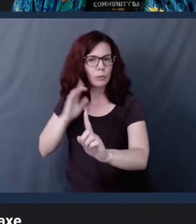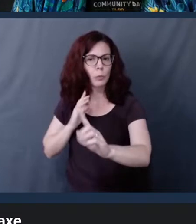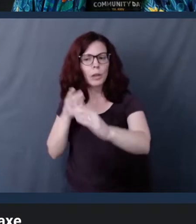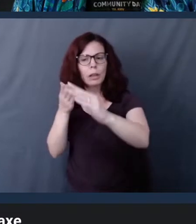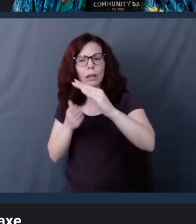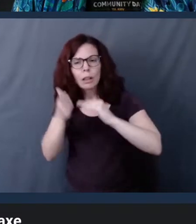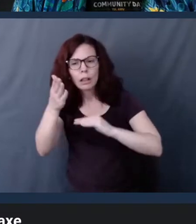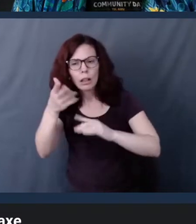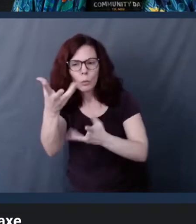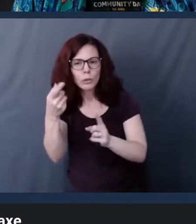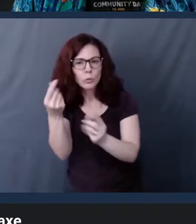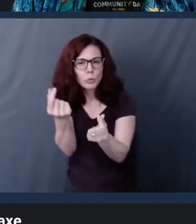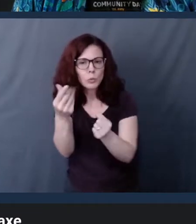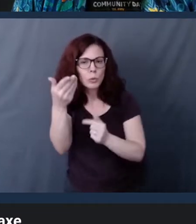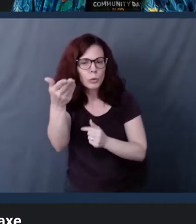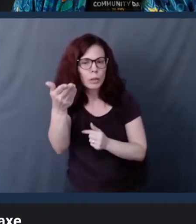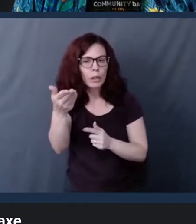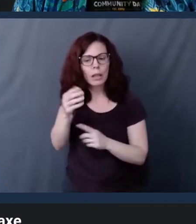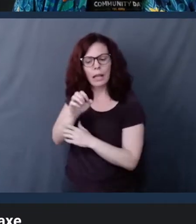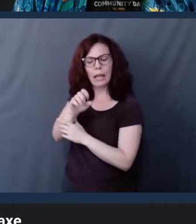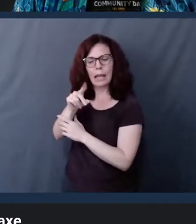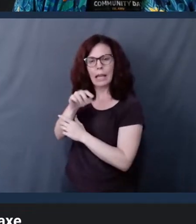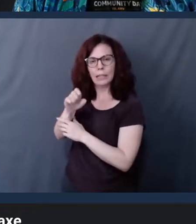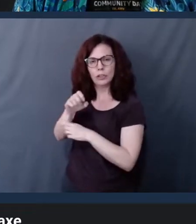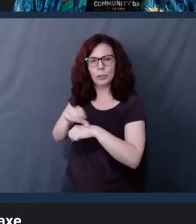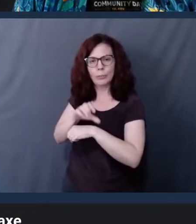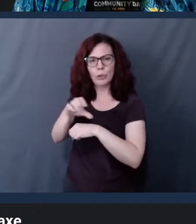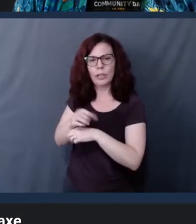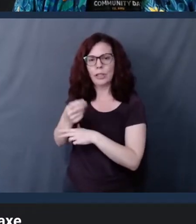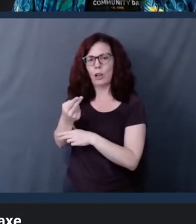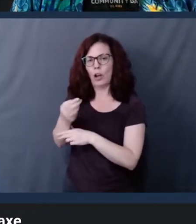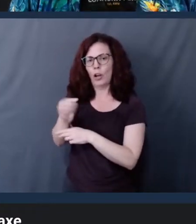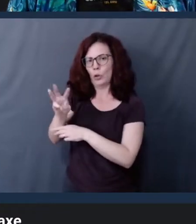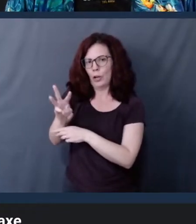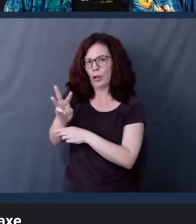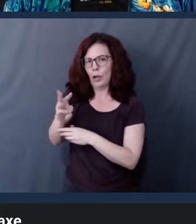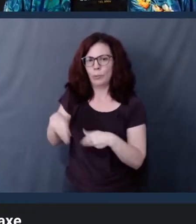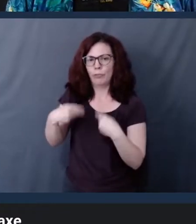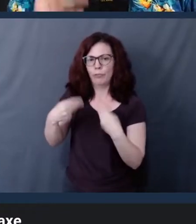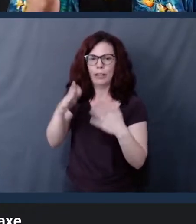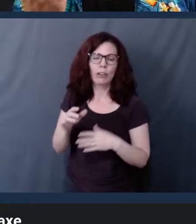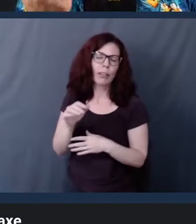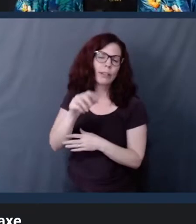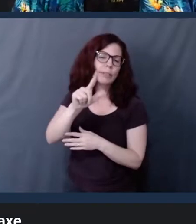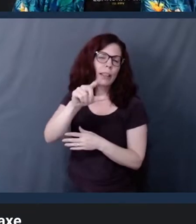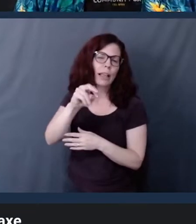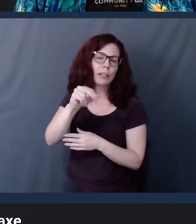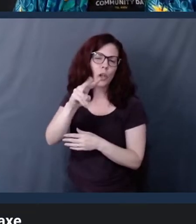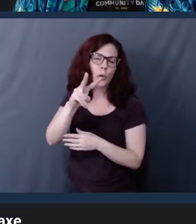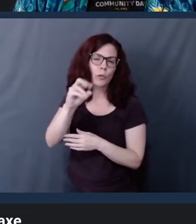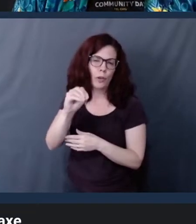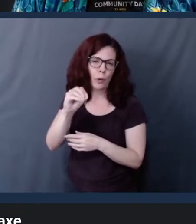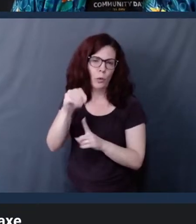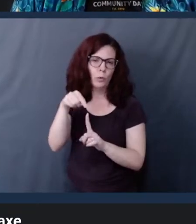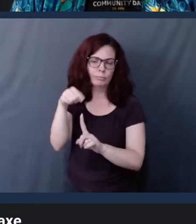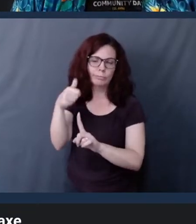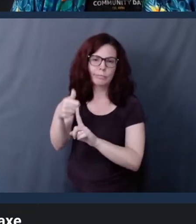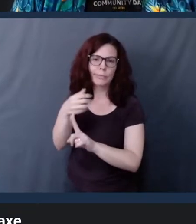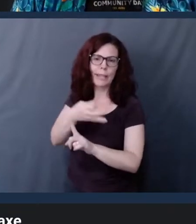with edge computing hardware providers such as Lenovo that are really experts in building edge servers